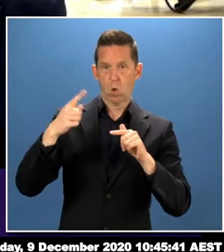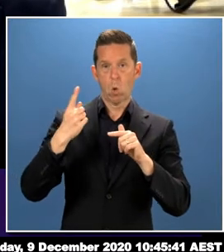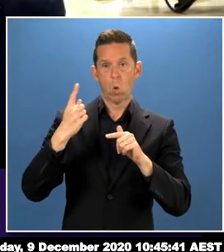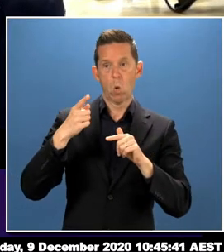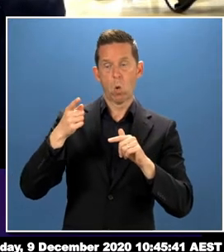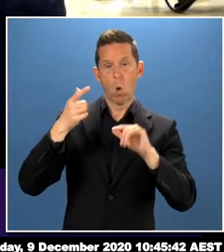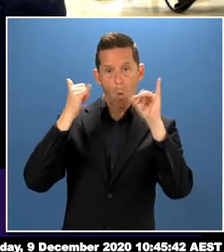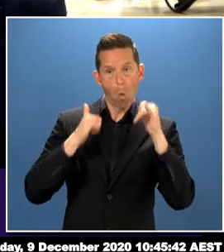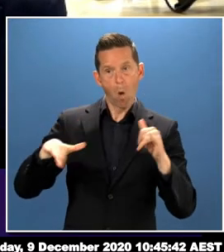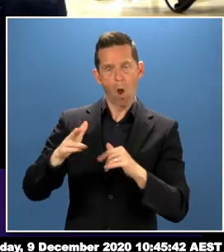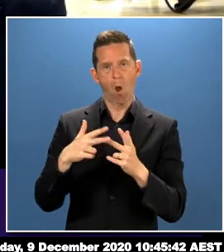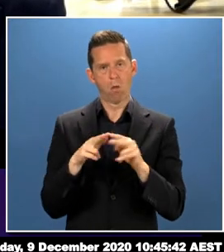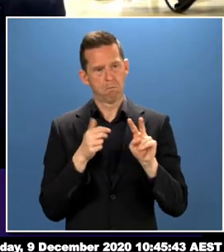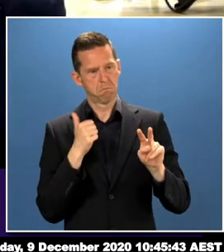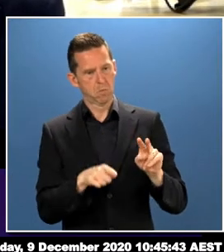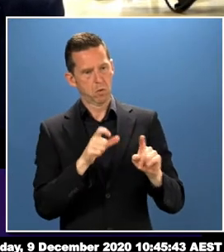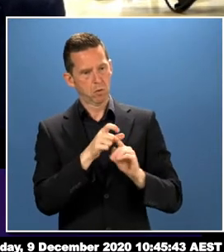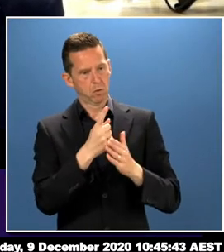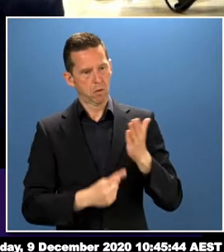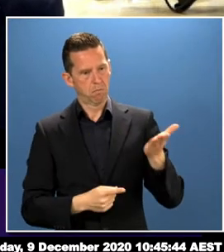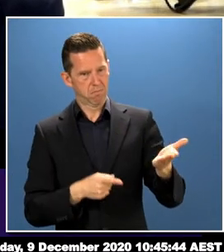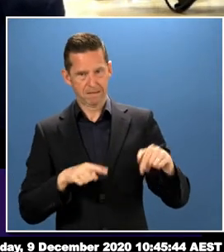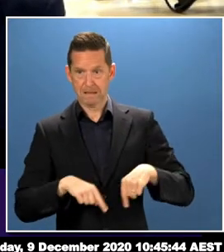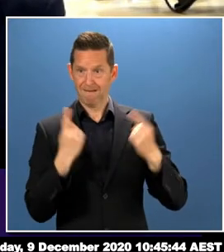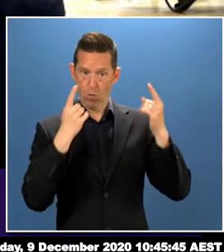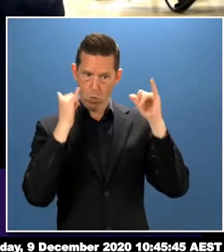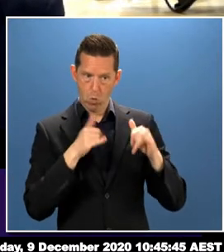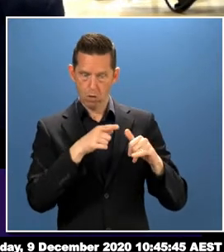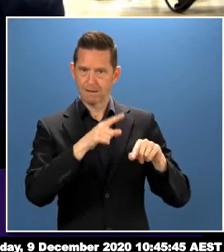me, you know, there is a variety of different backgrounds in terms of